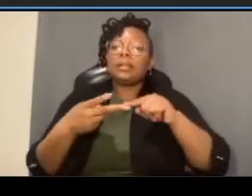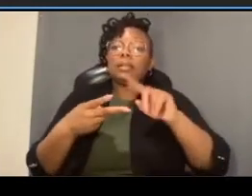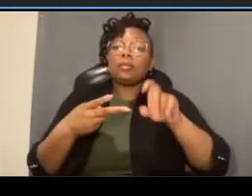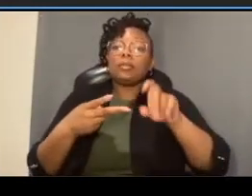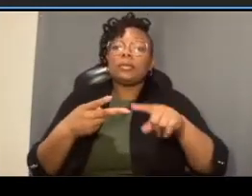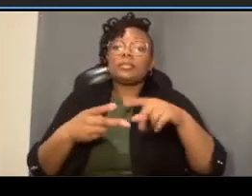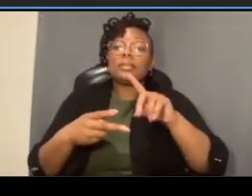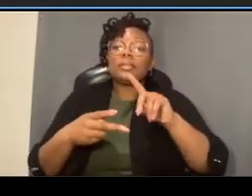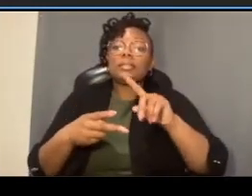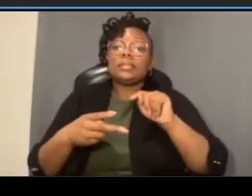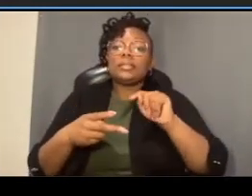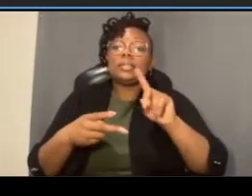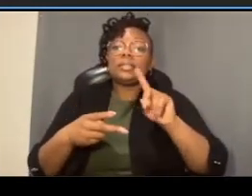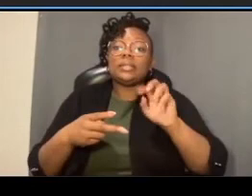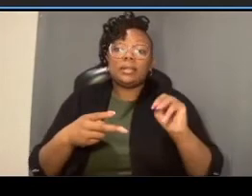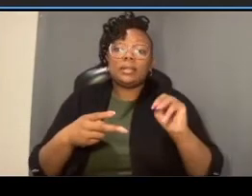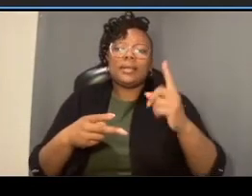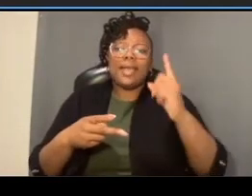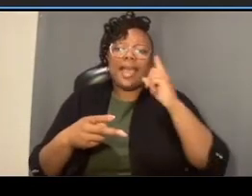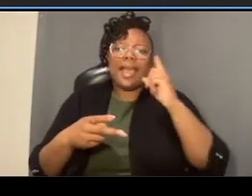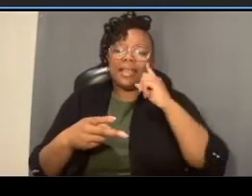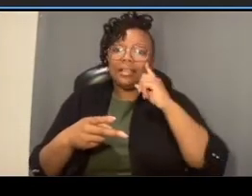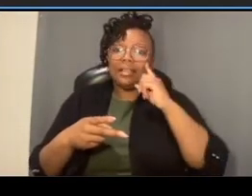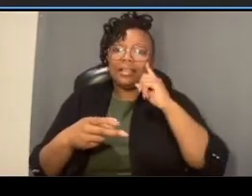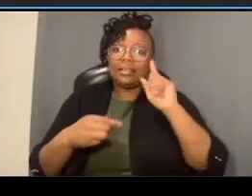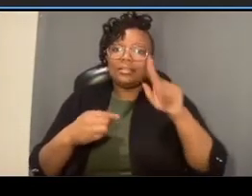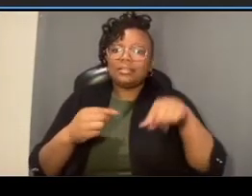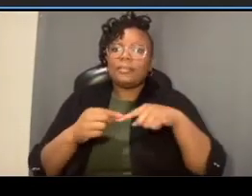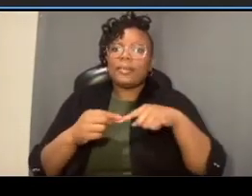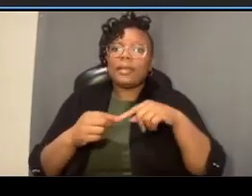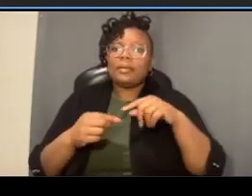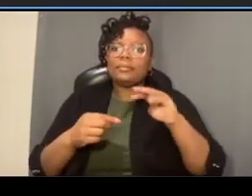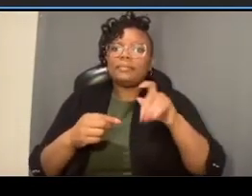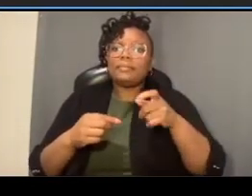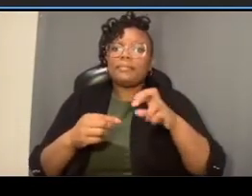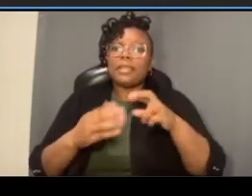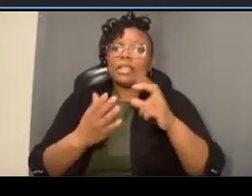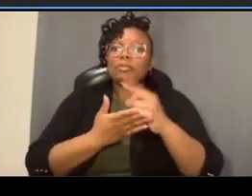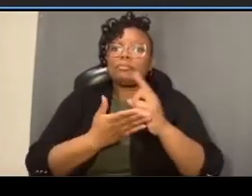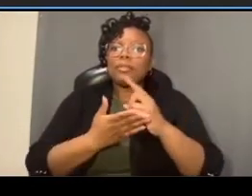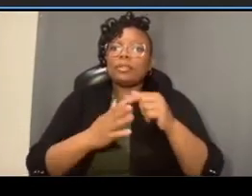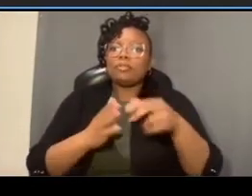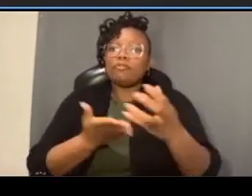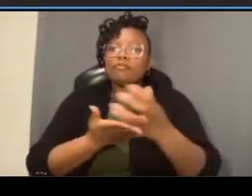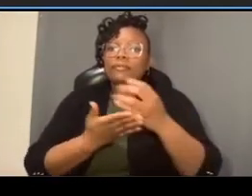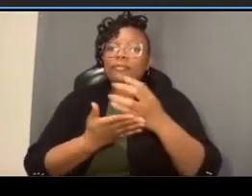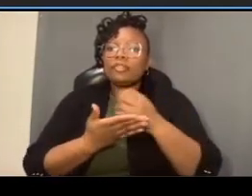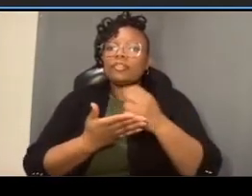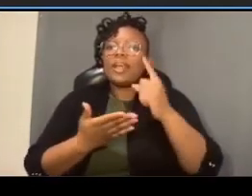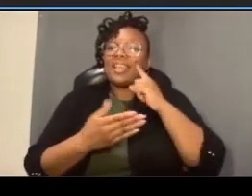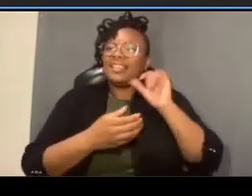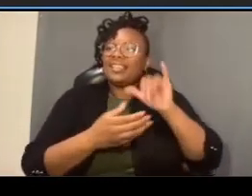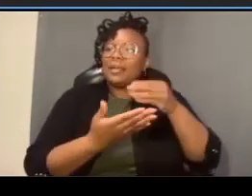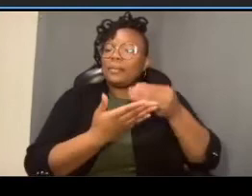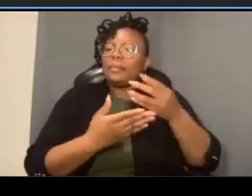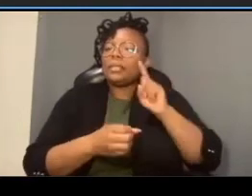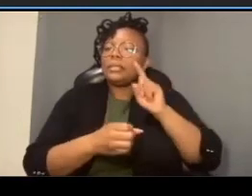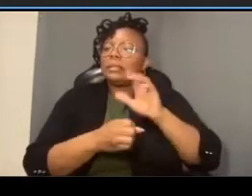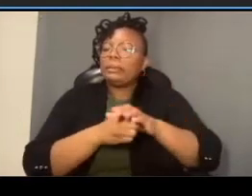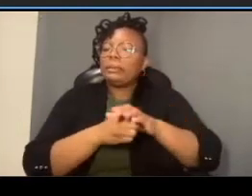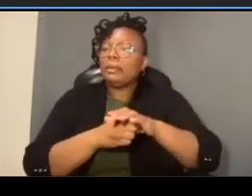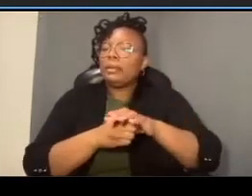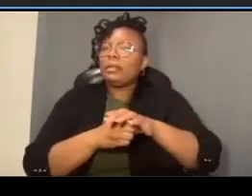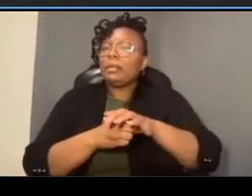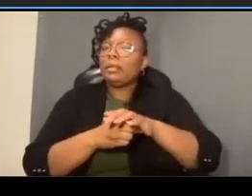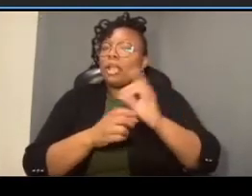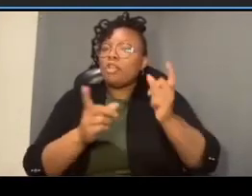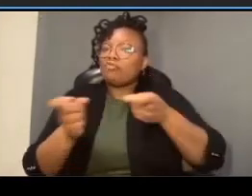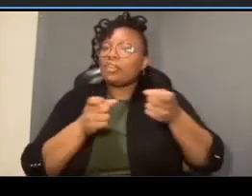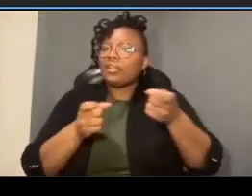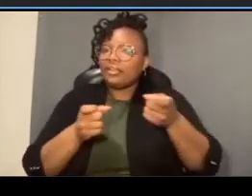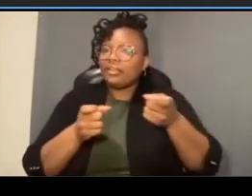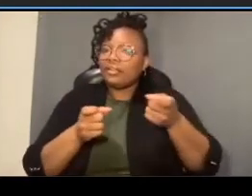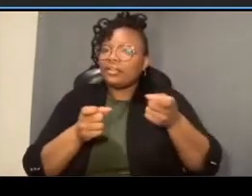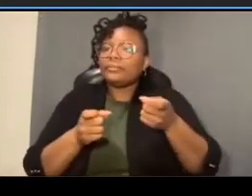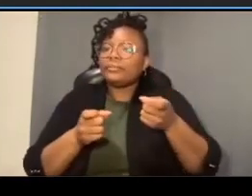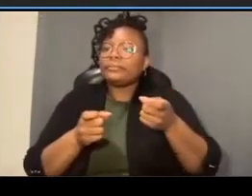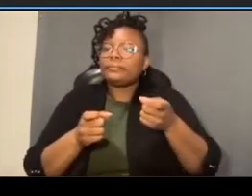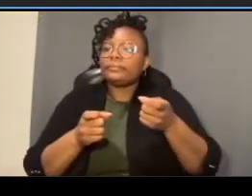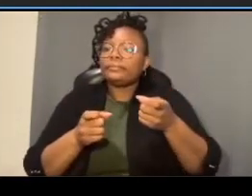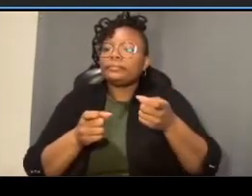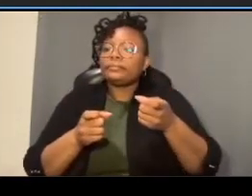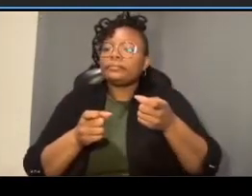um by regulation um to um go toward the district's contribution toward metro um so in terms of any